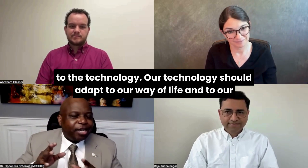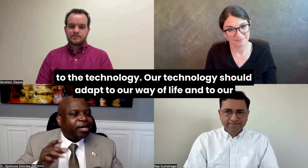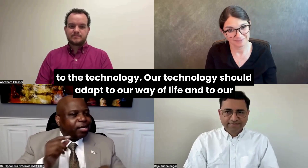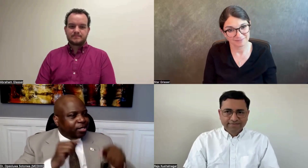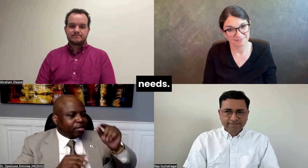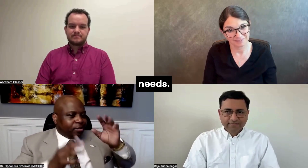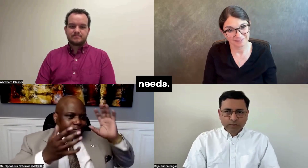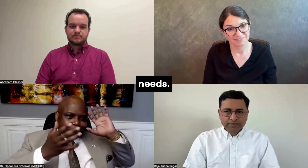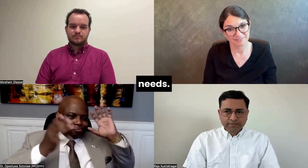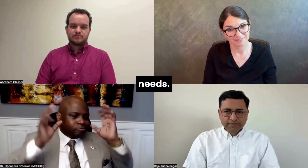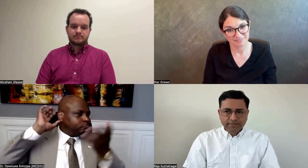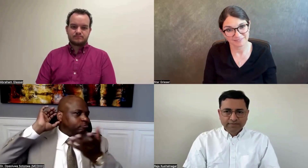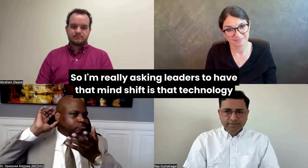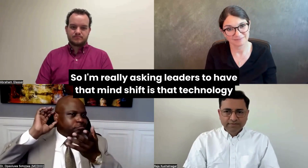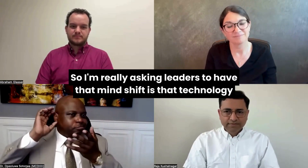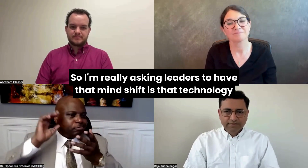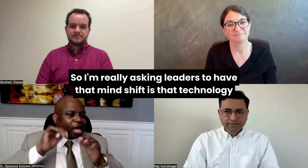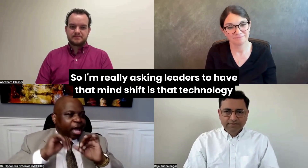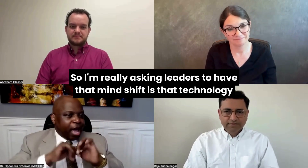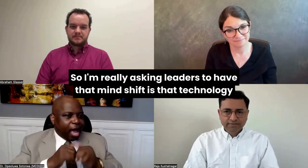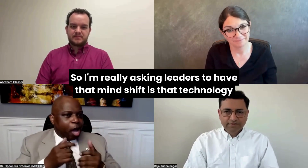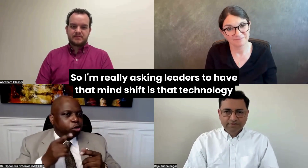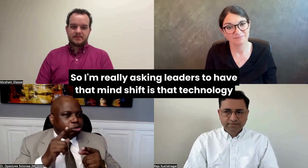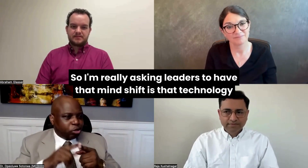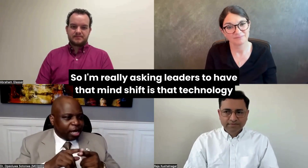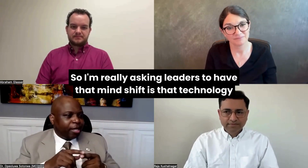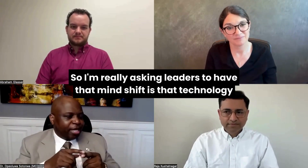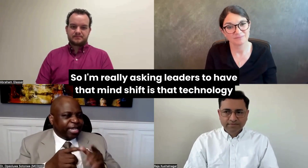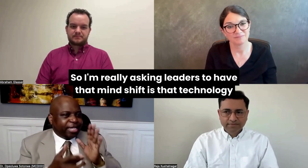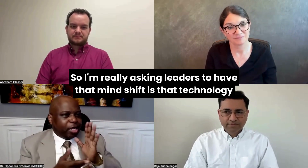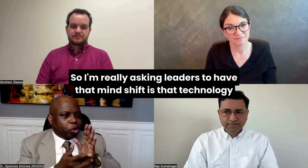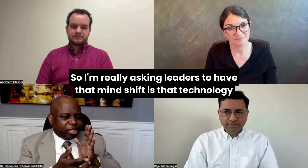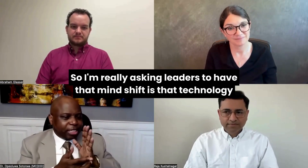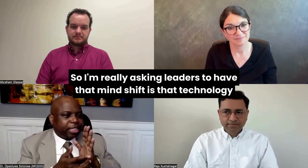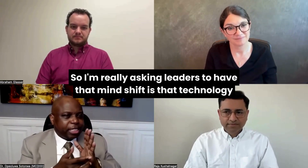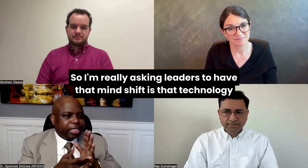So I'm really asking leaders to have that mind shift is that technology